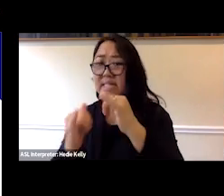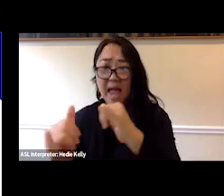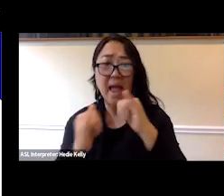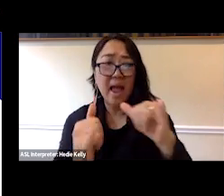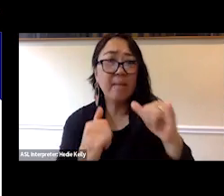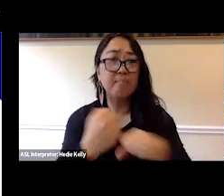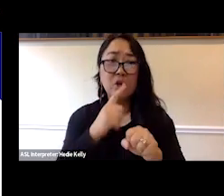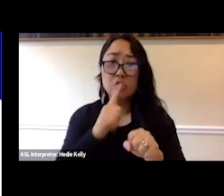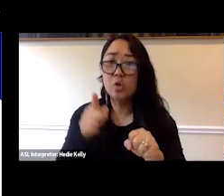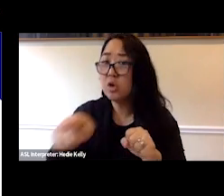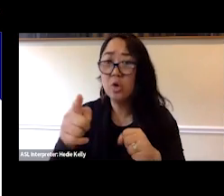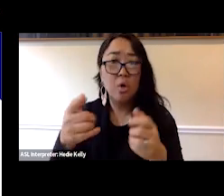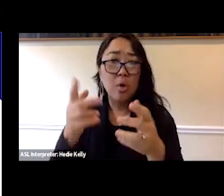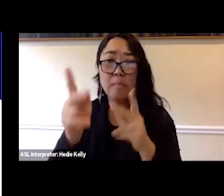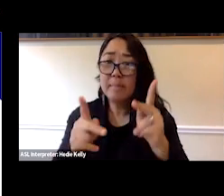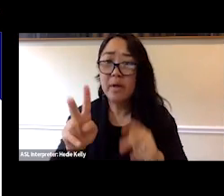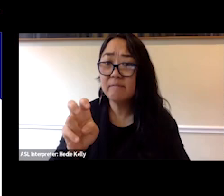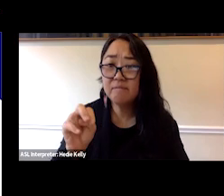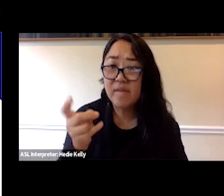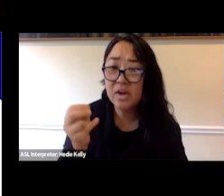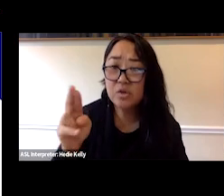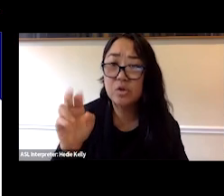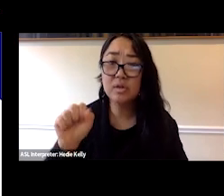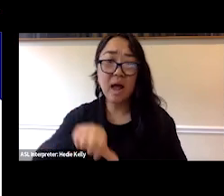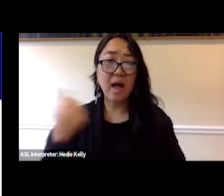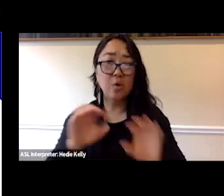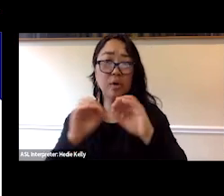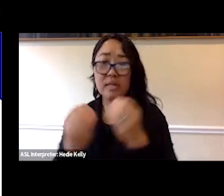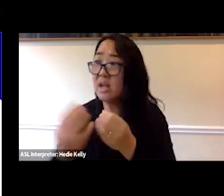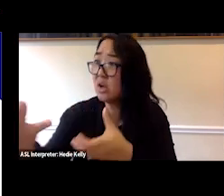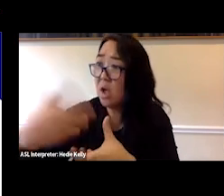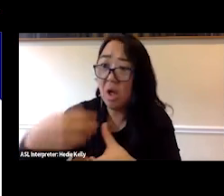folks that you bring in and work within your organization in those capacities